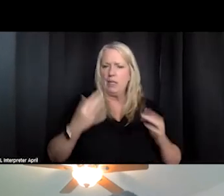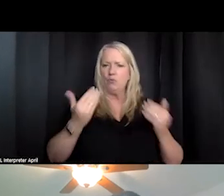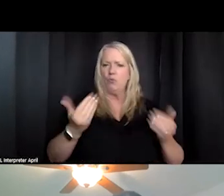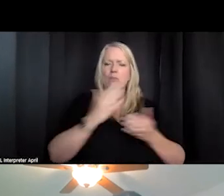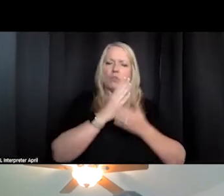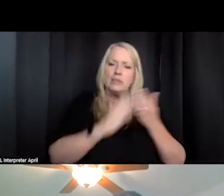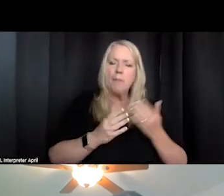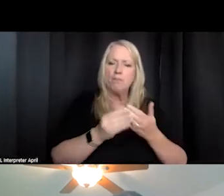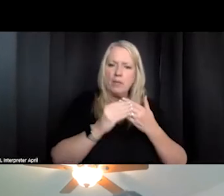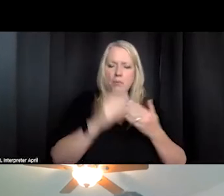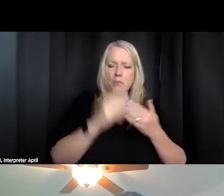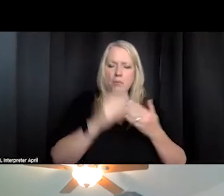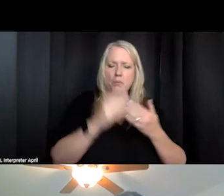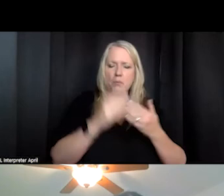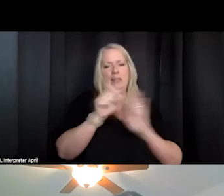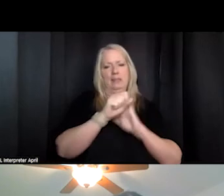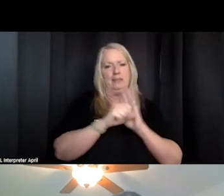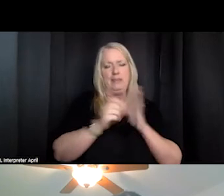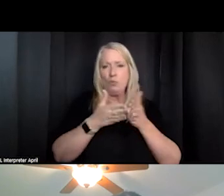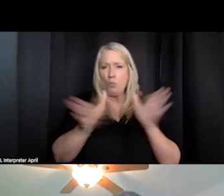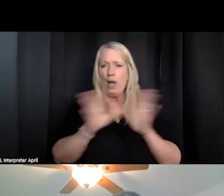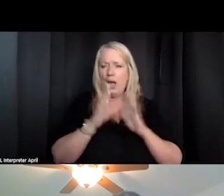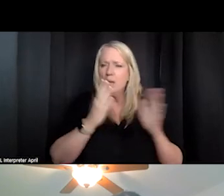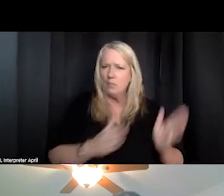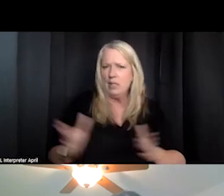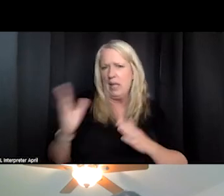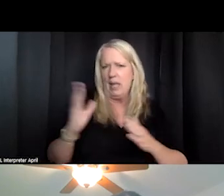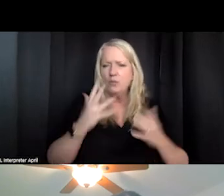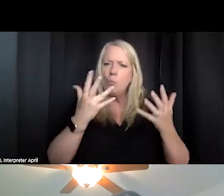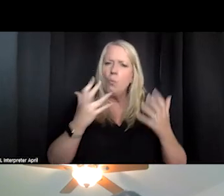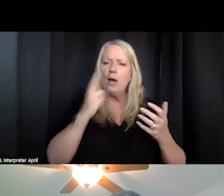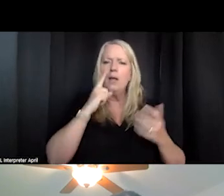A STATEWIDE PLAN. WE NEEDED TO MAKE THAT, AN AVAILABLE OPTION FOR, FOR, LOCALITIES.